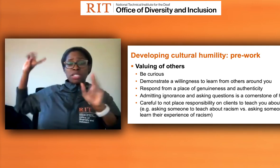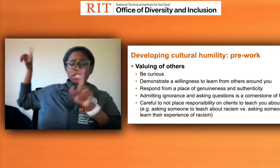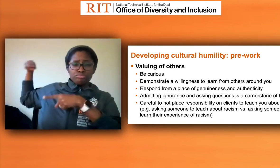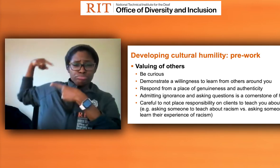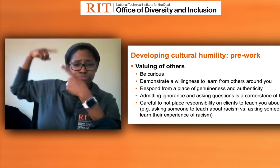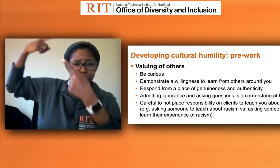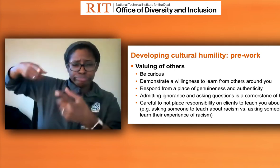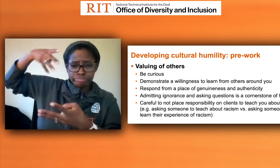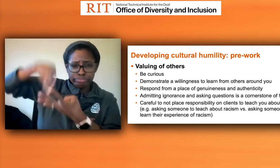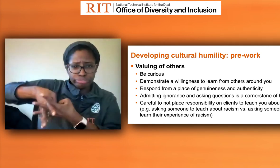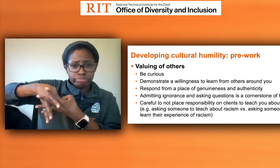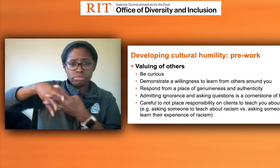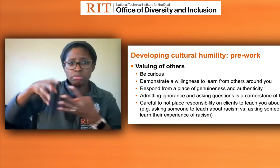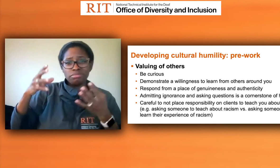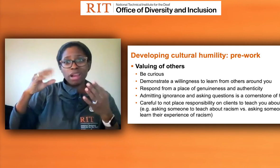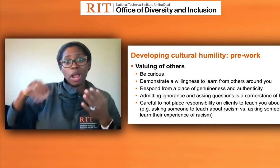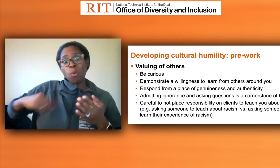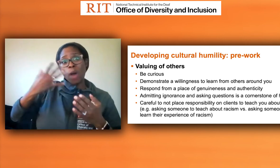Systemic oppression that's deeply rooted